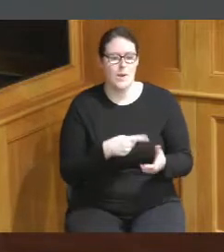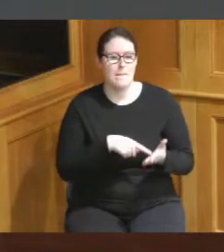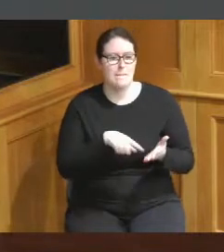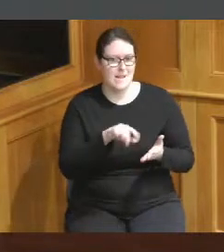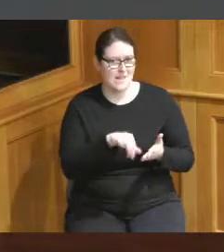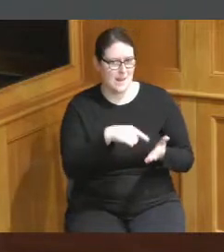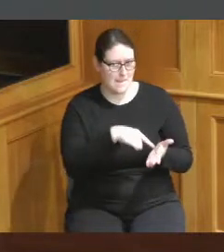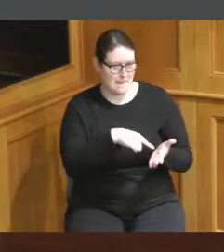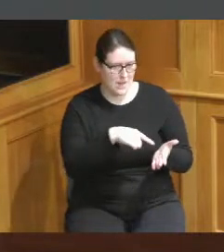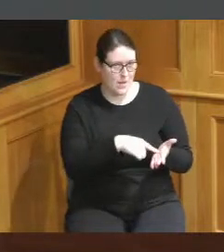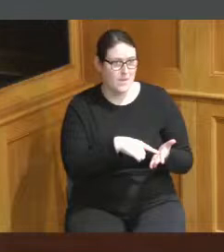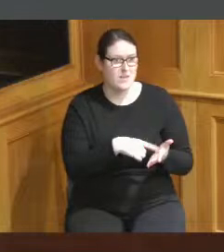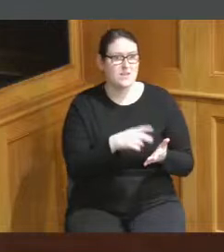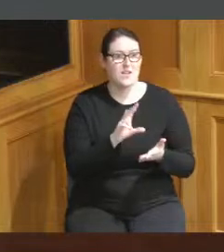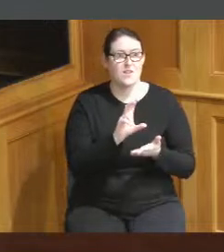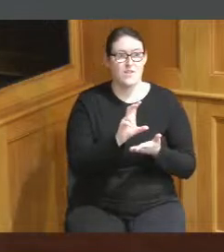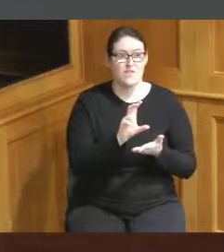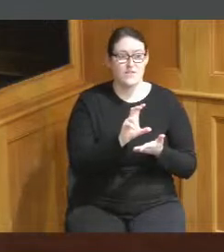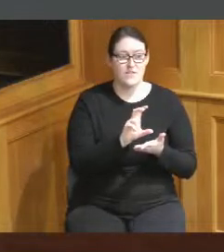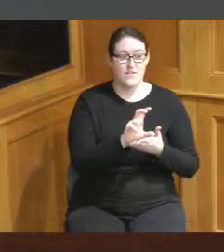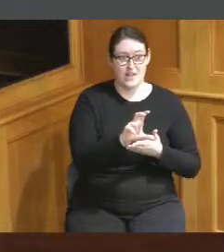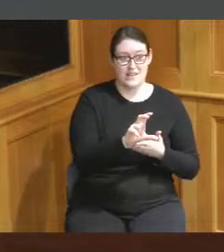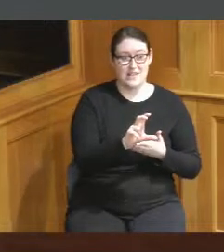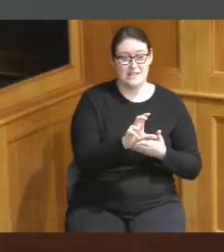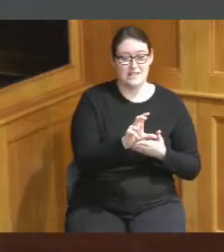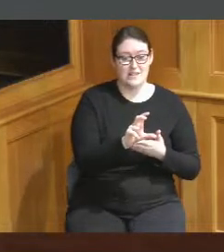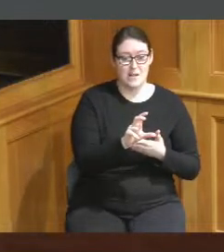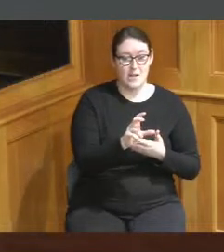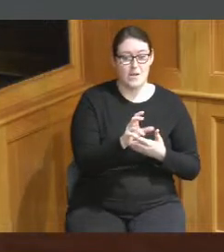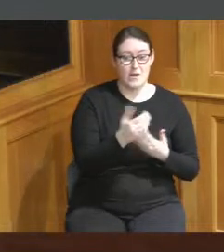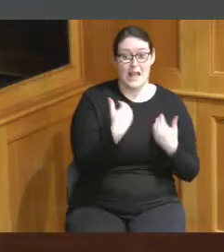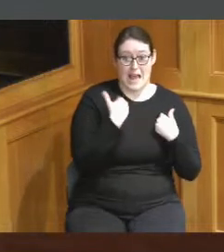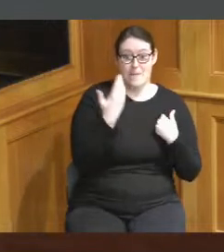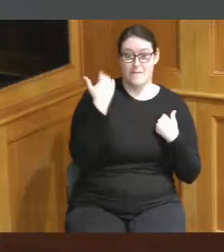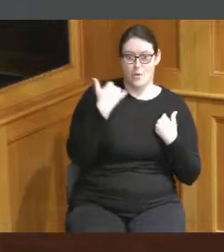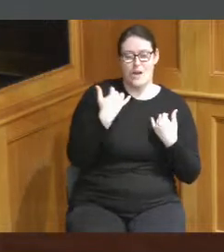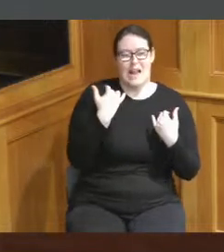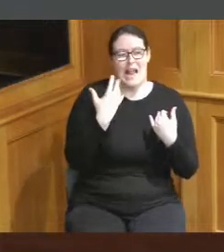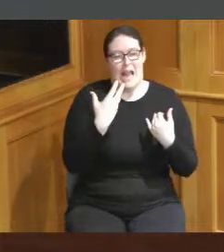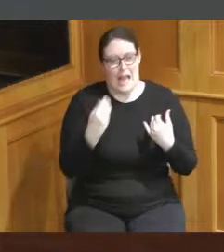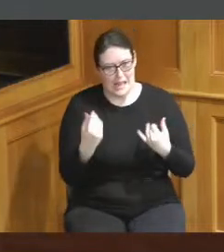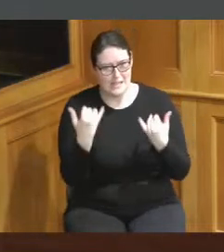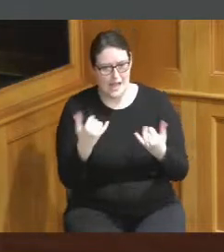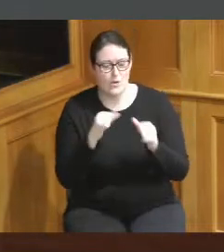back say oh we're looking into it and the season done started I mean it needs to be you know we've